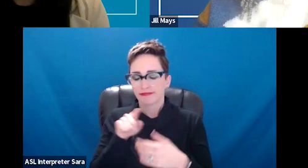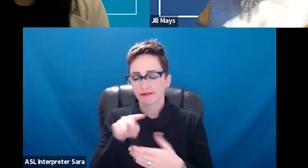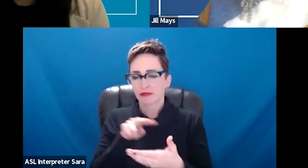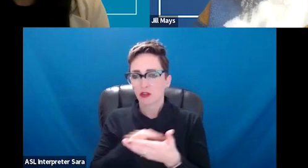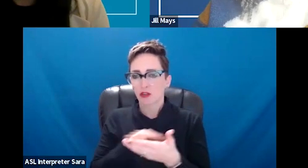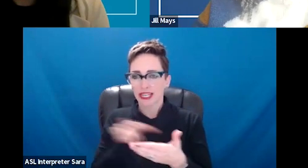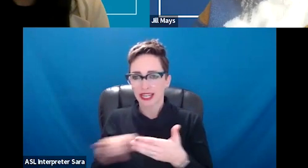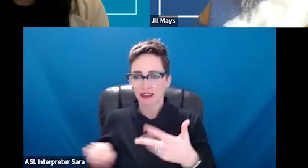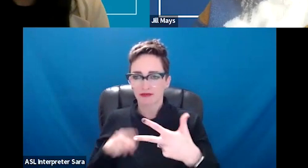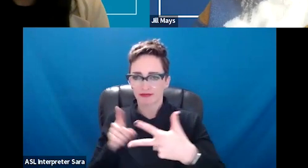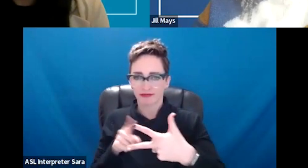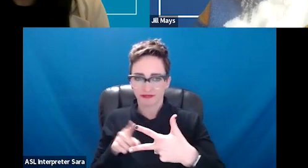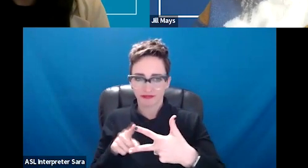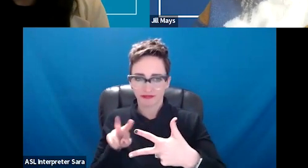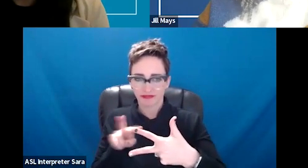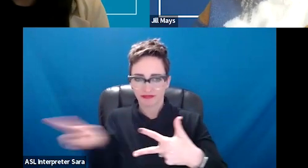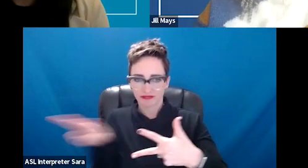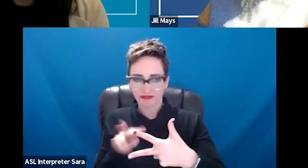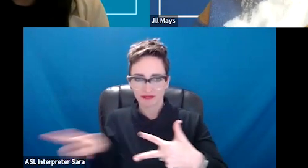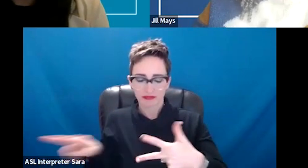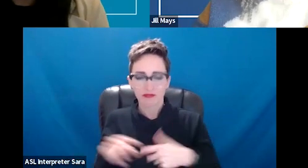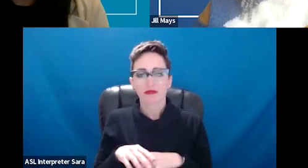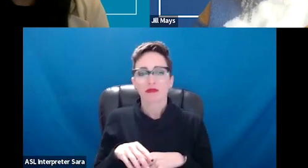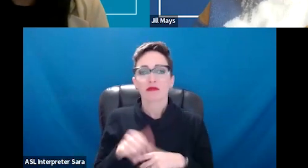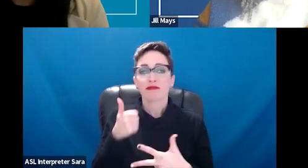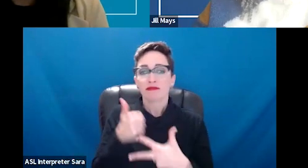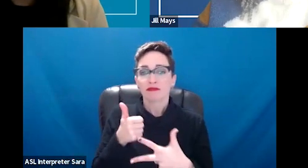Mays served as Director of the Office of Behavioral Health Prevention